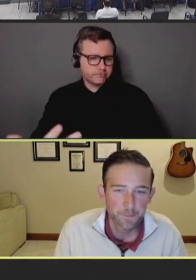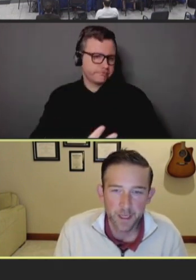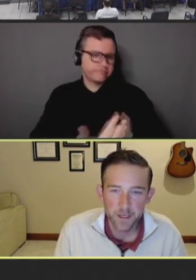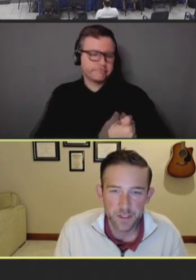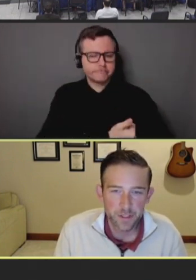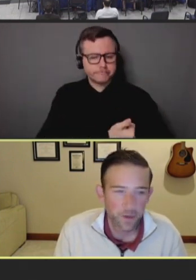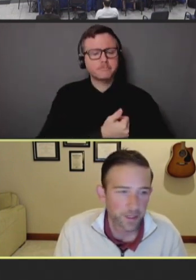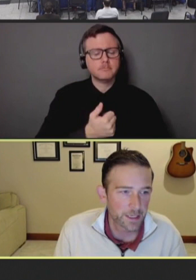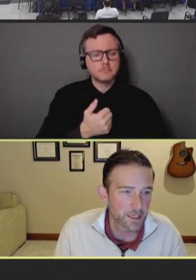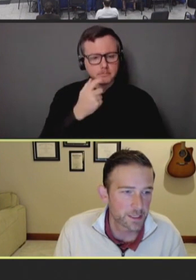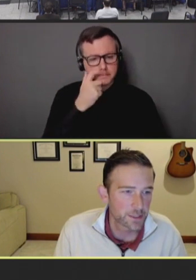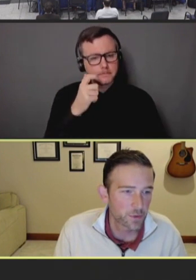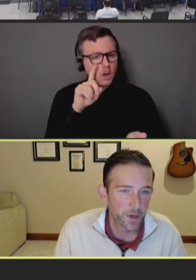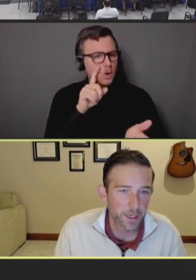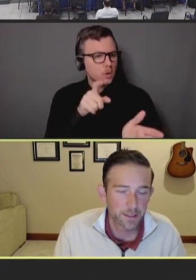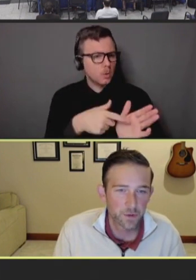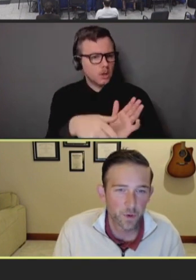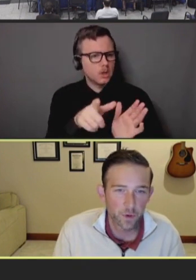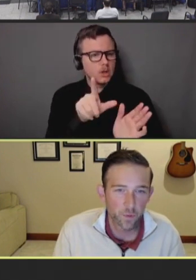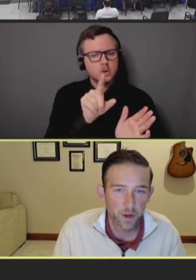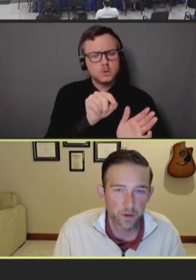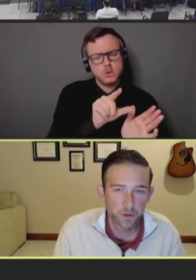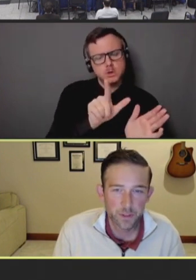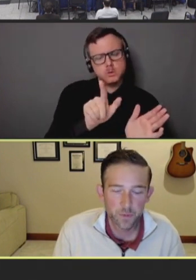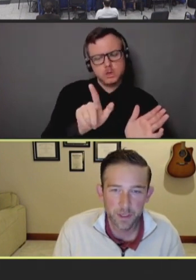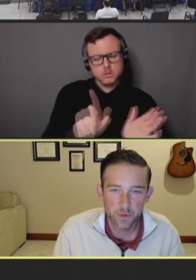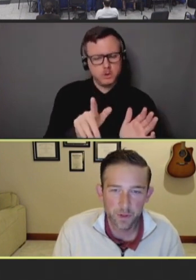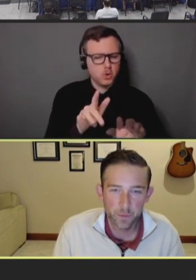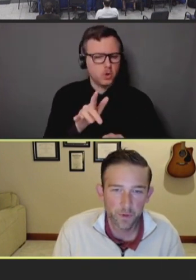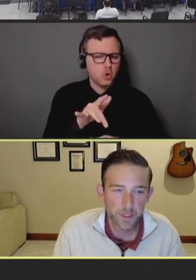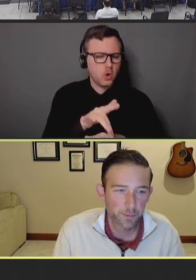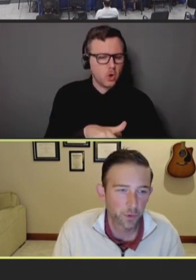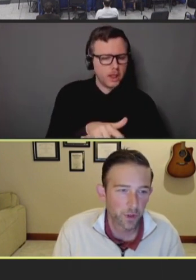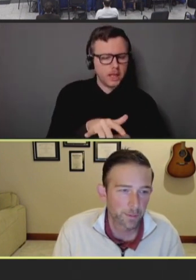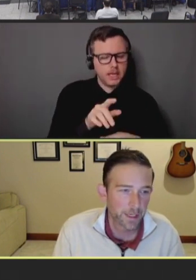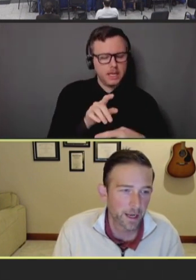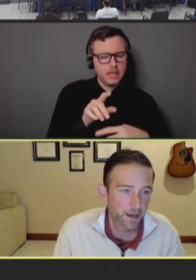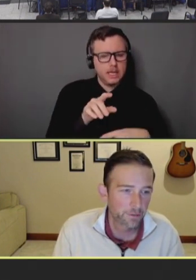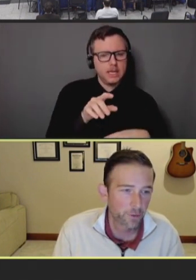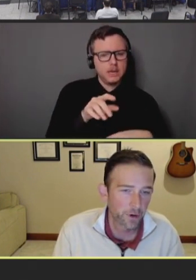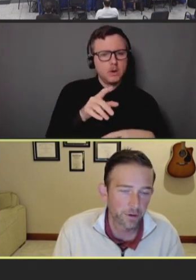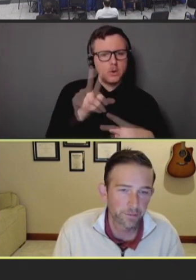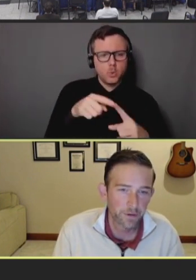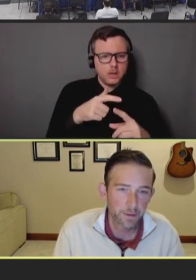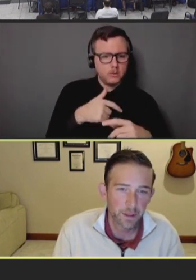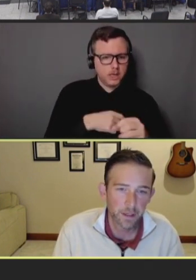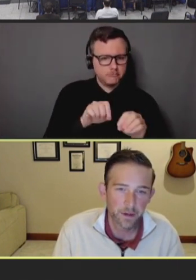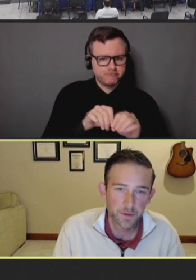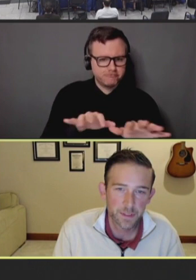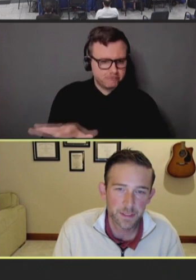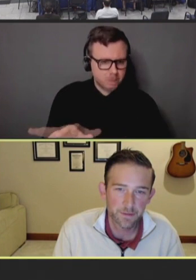And just noting that since 2021, early 2021 when deployment began, 450 million doses of